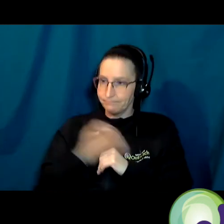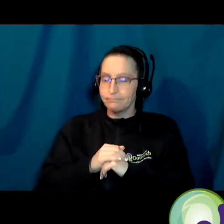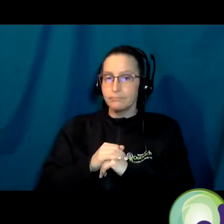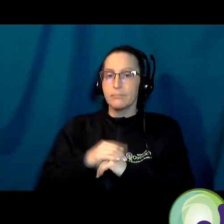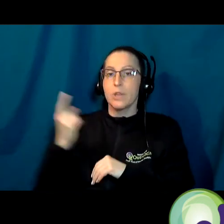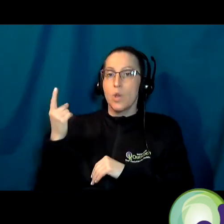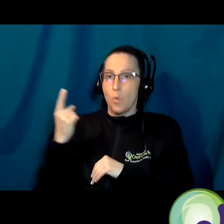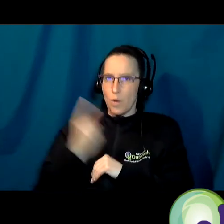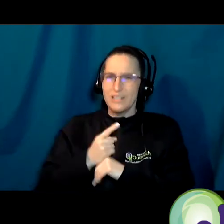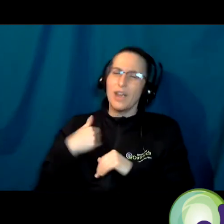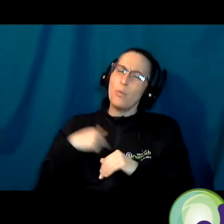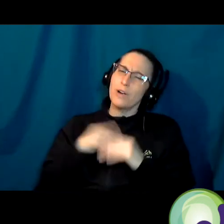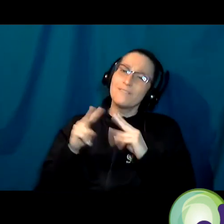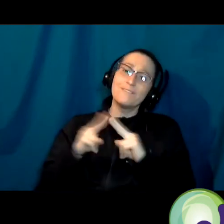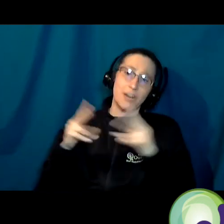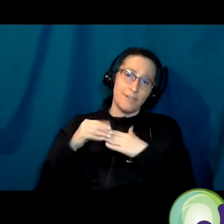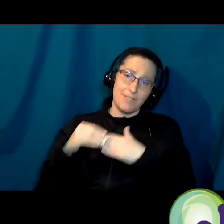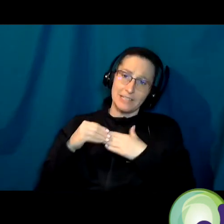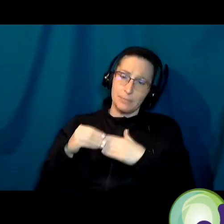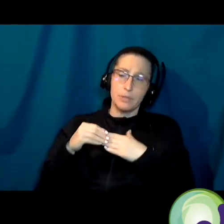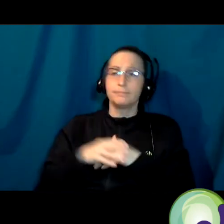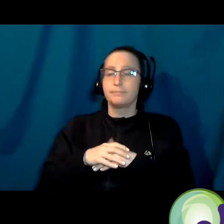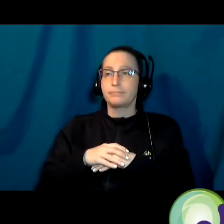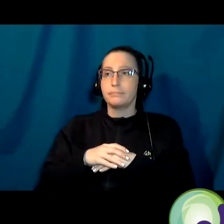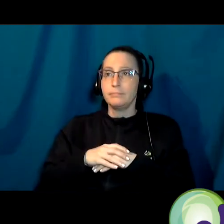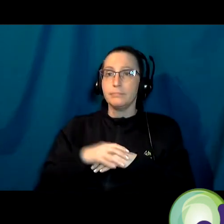we're very flexible. If it's someone who has a situation,